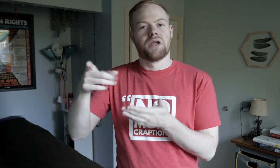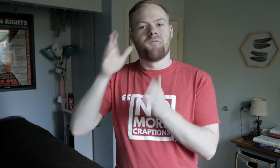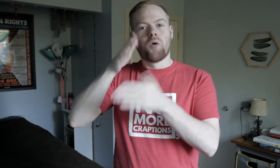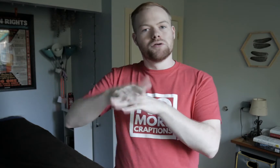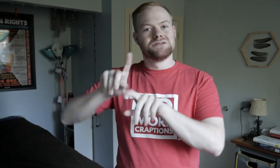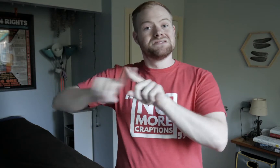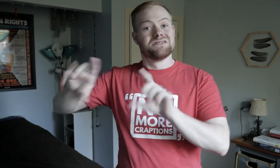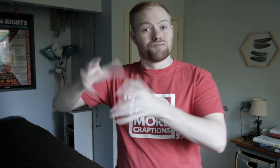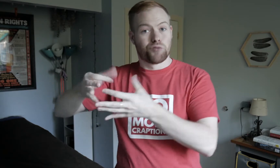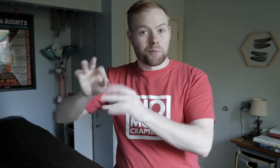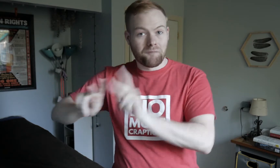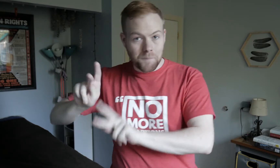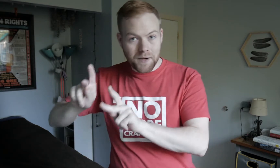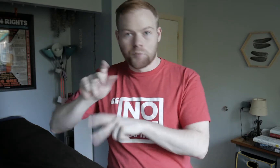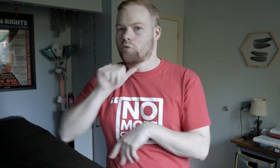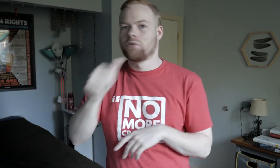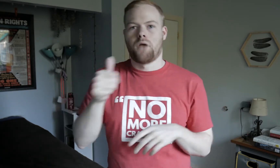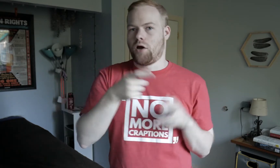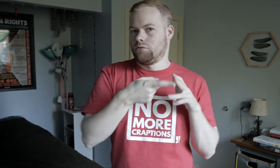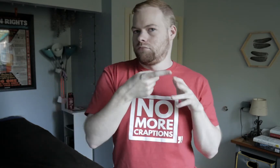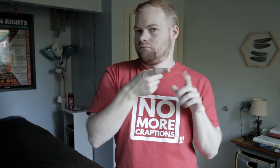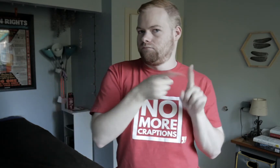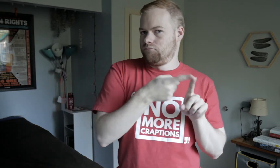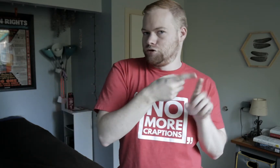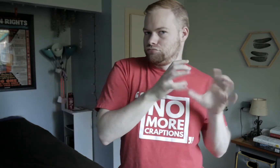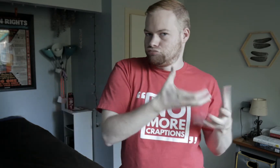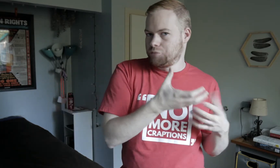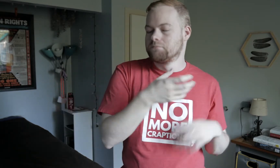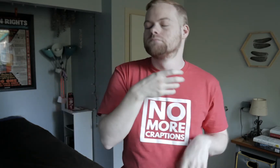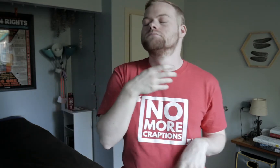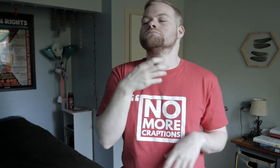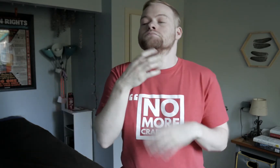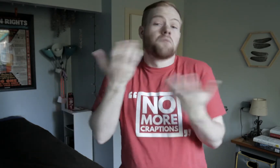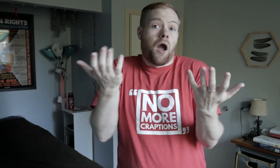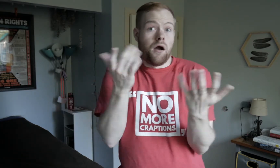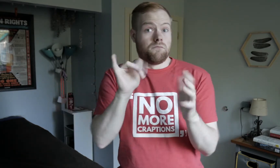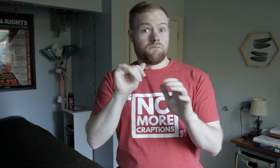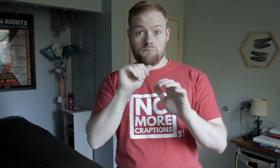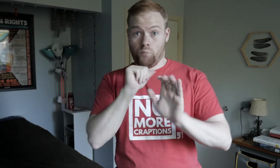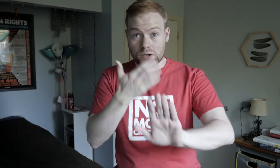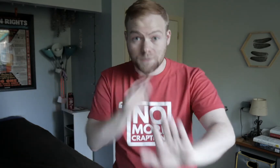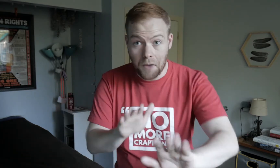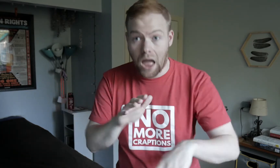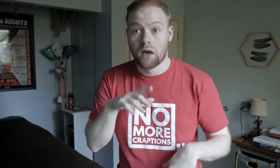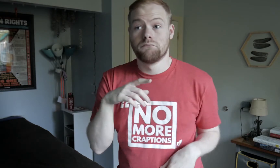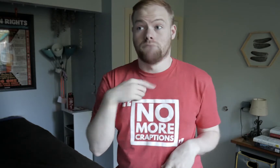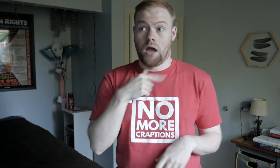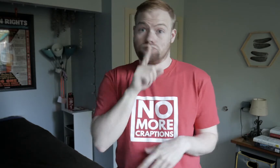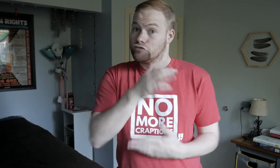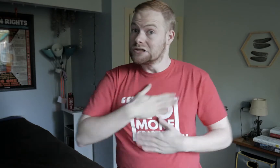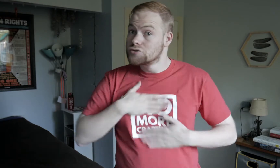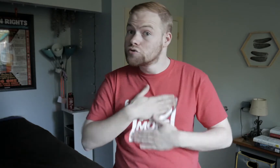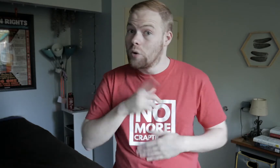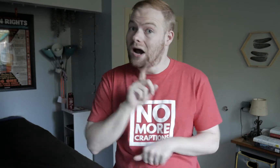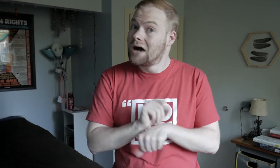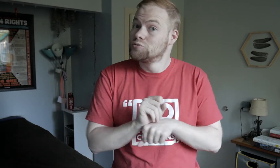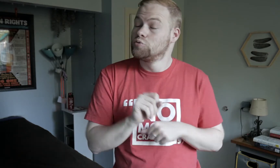and it focuses on a different group of people, not the first group. It wasn’t bad, I really enjoyed it actually.